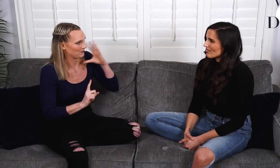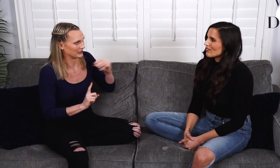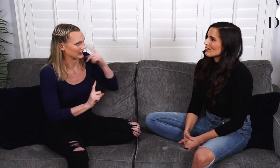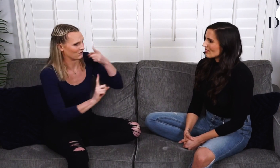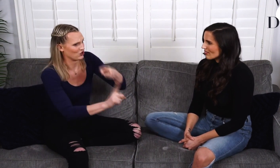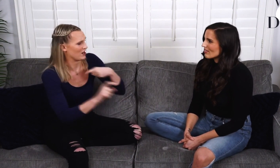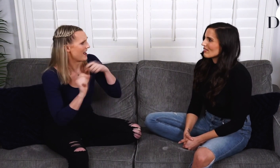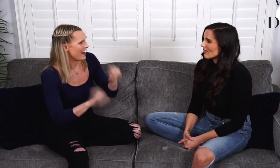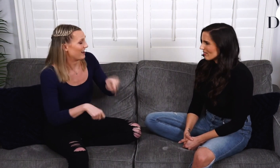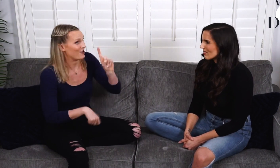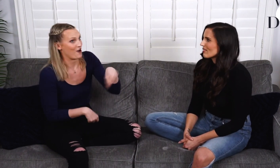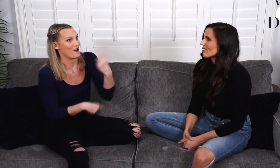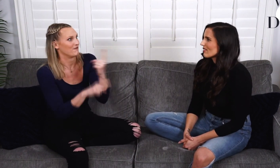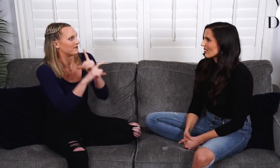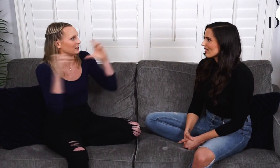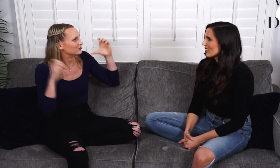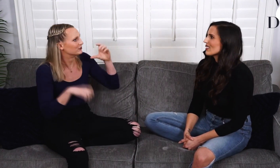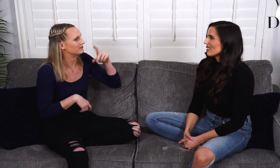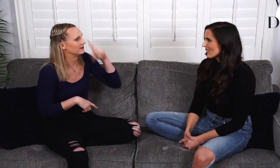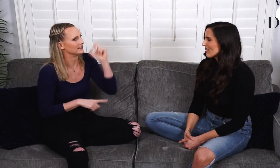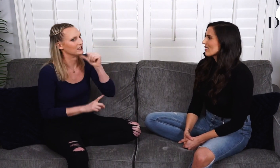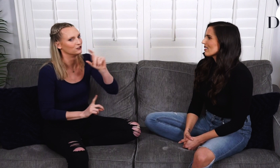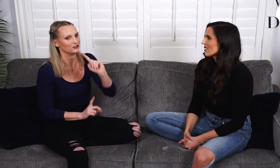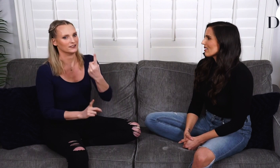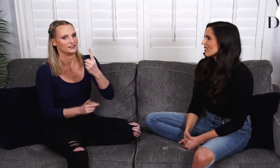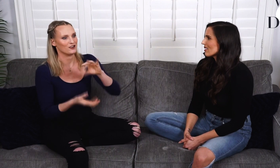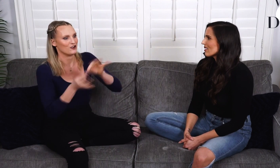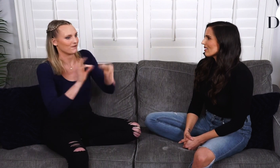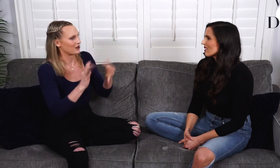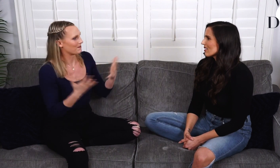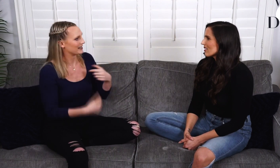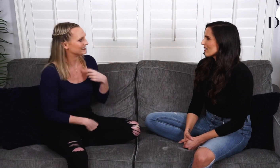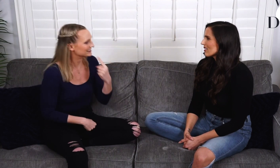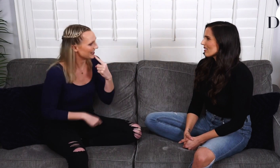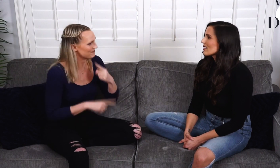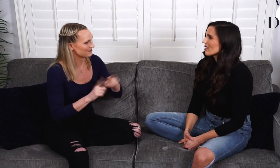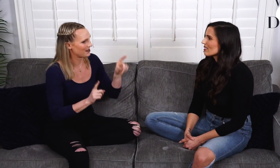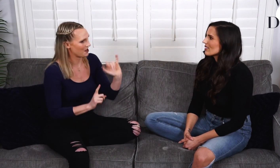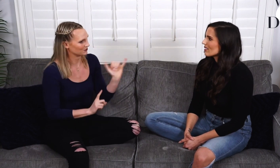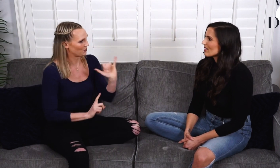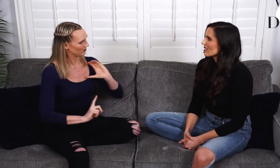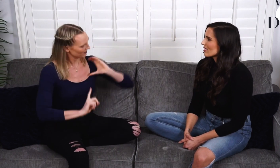for her and I can only imagine. She's not just interpreting what I'm saying, but she's also